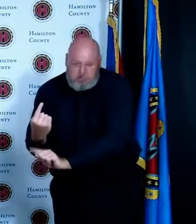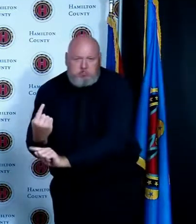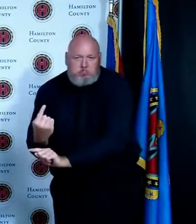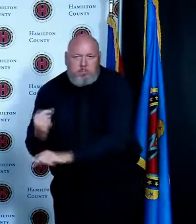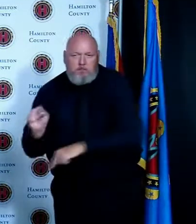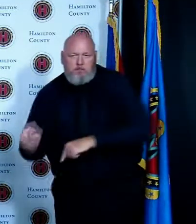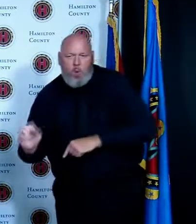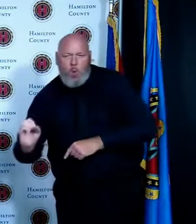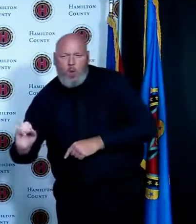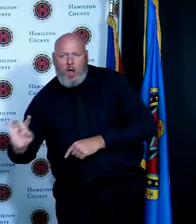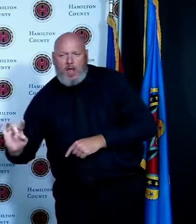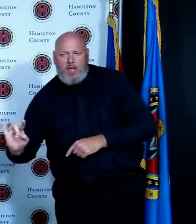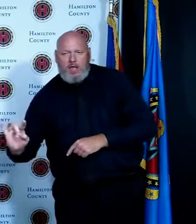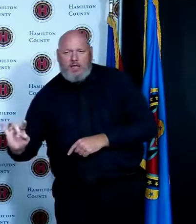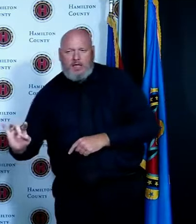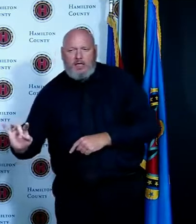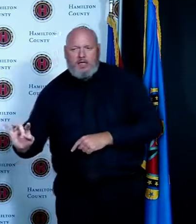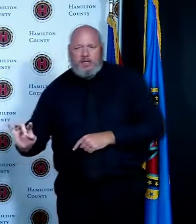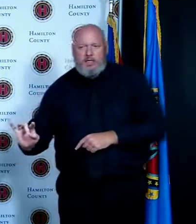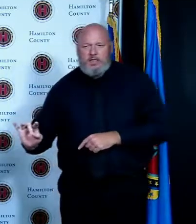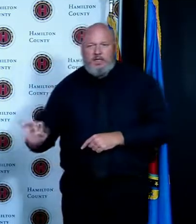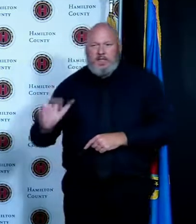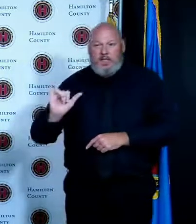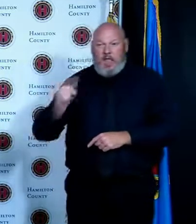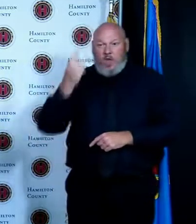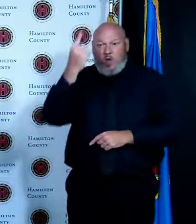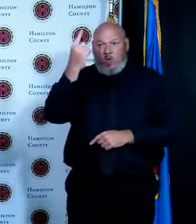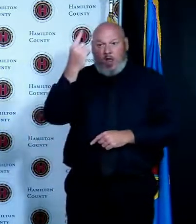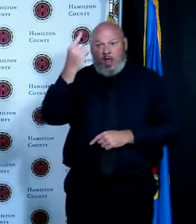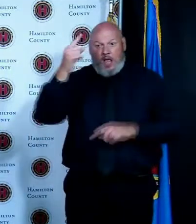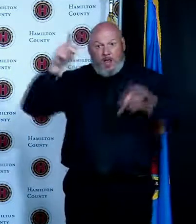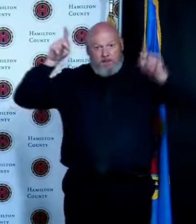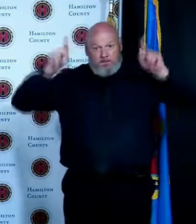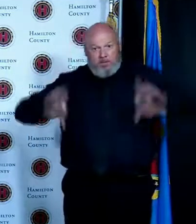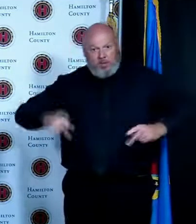Hamilton county was 1.22 last week when I was here sharing